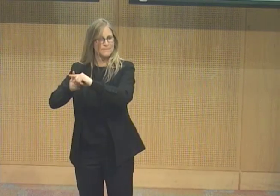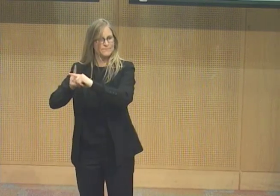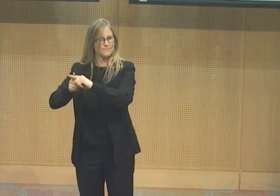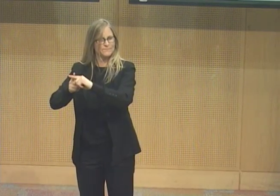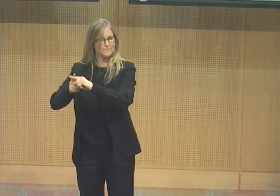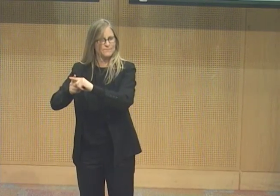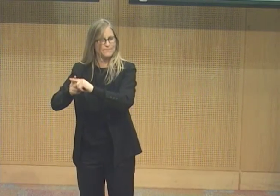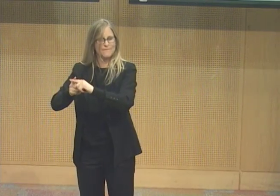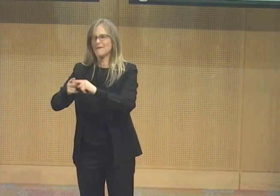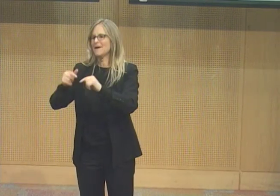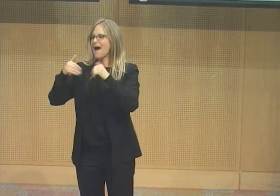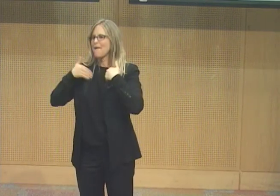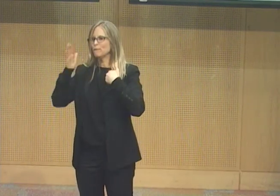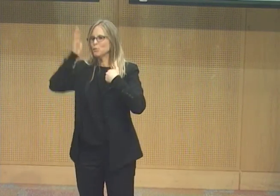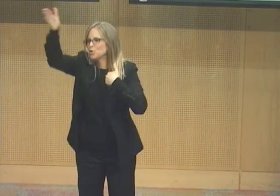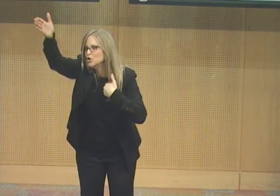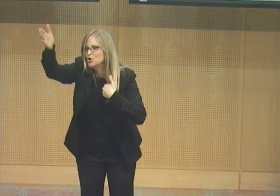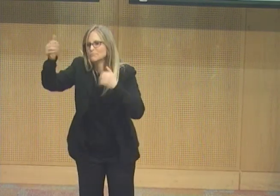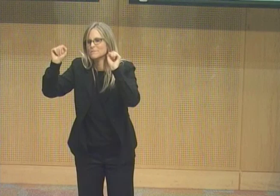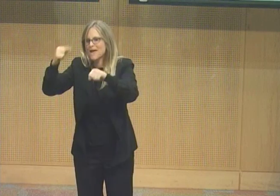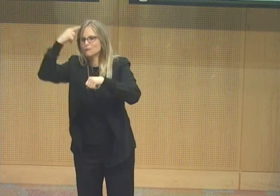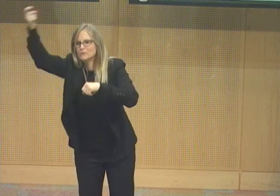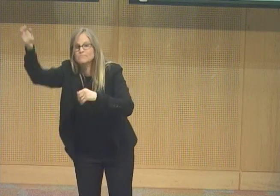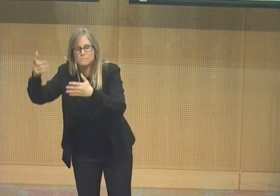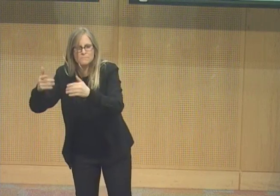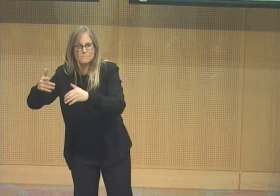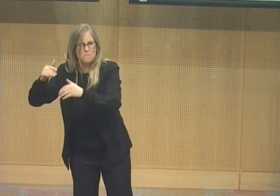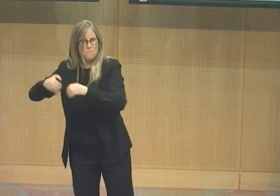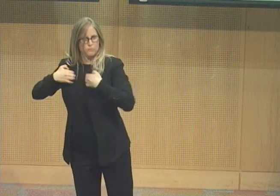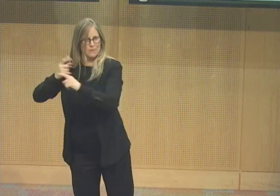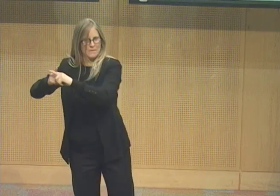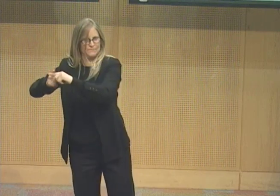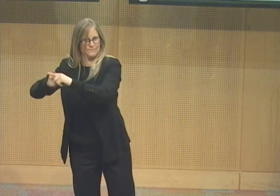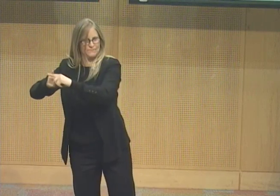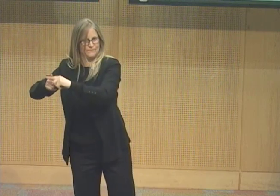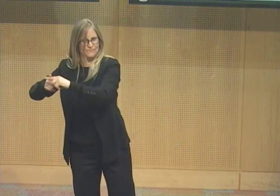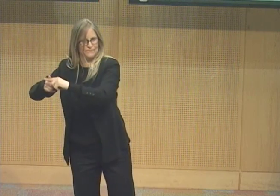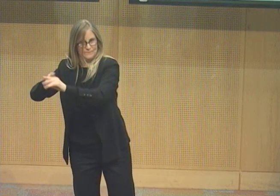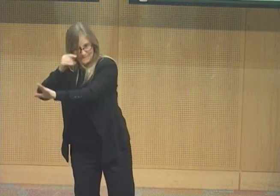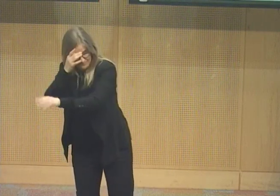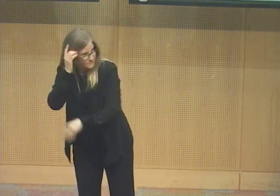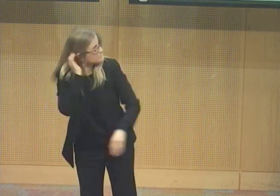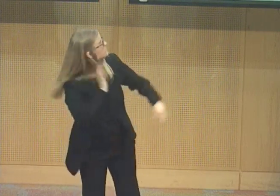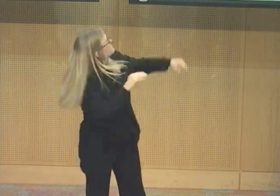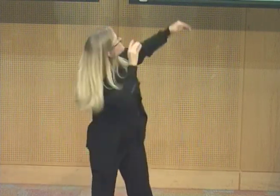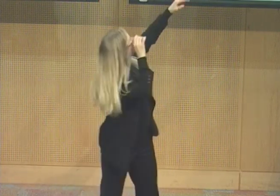again, are very different in constructing a view of Deaf people than they are for the positive category